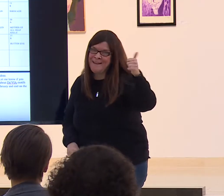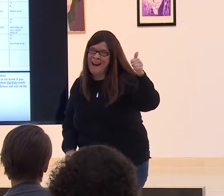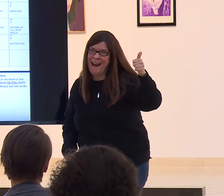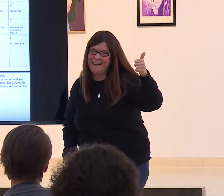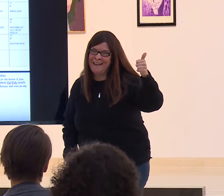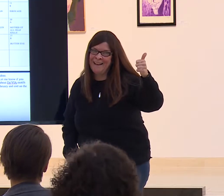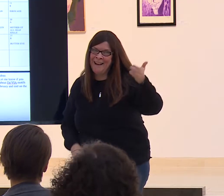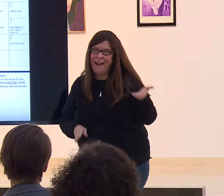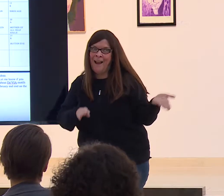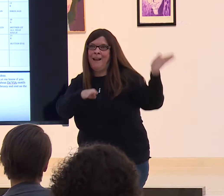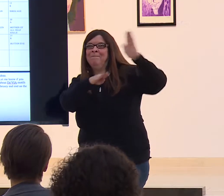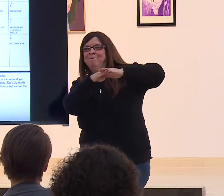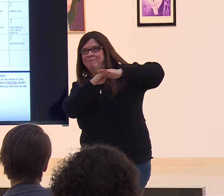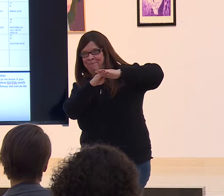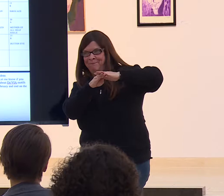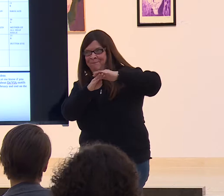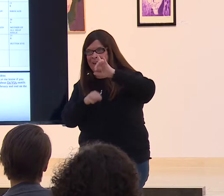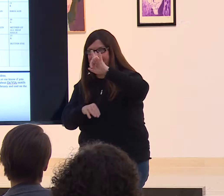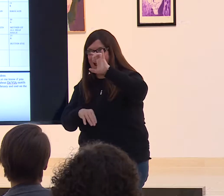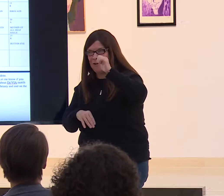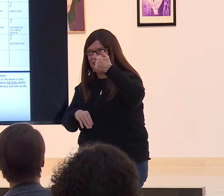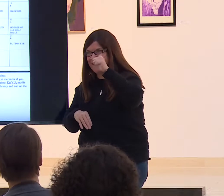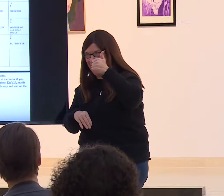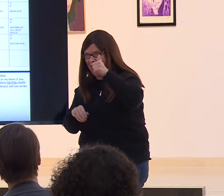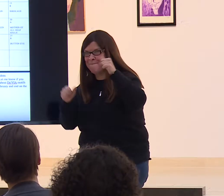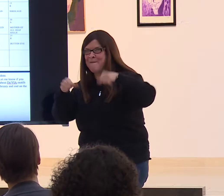And we had 810 posts